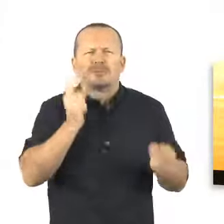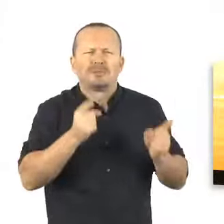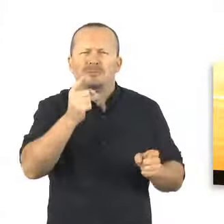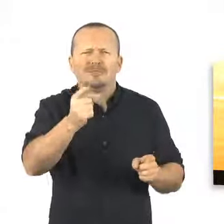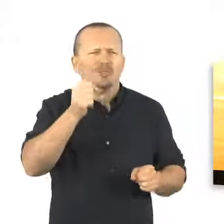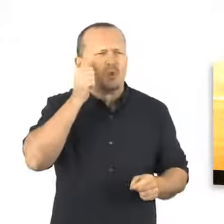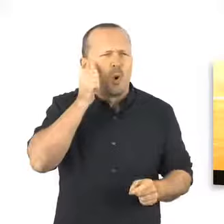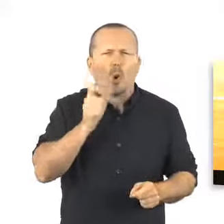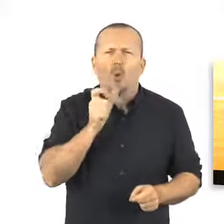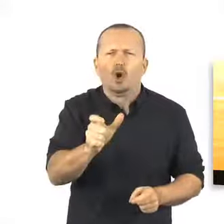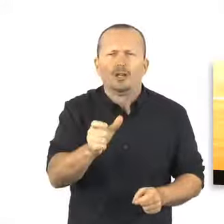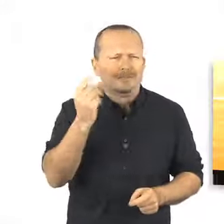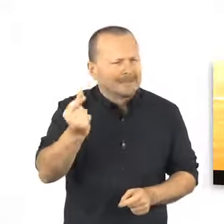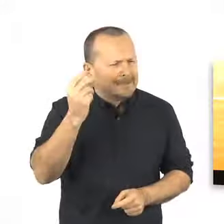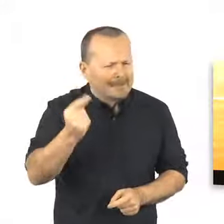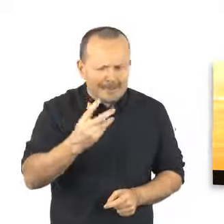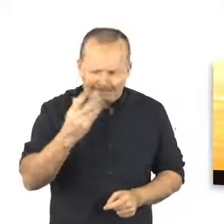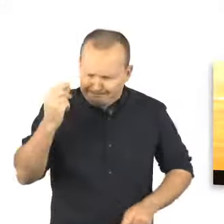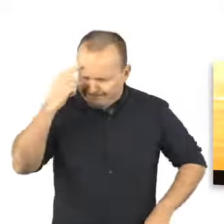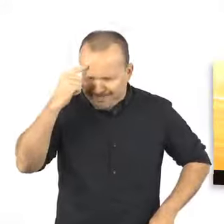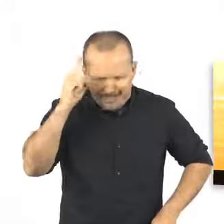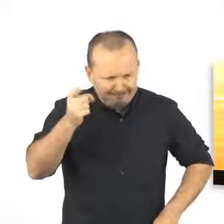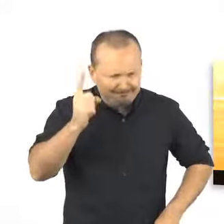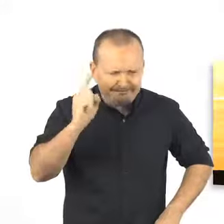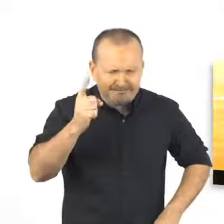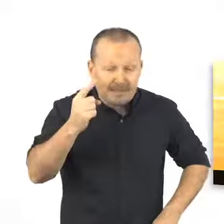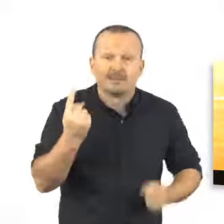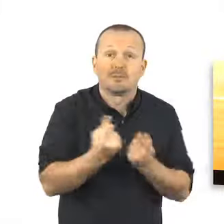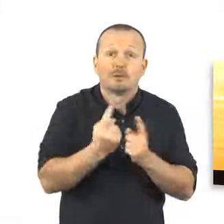know that ‘tip of the tongue’ idea when you think ‘oh I know that word’, and then